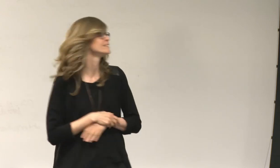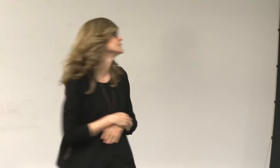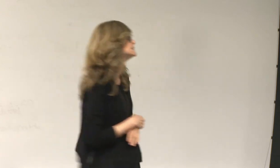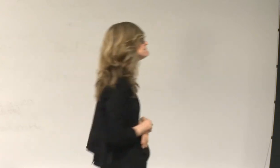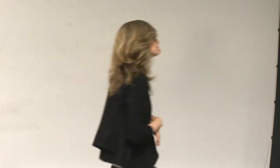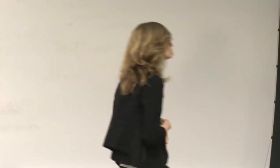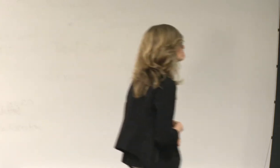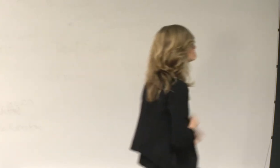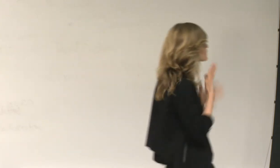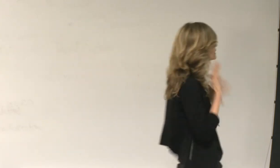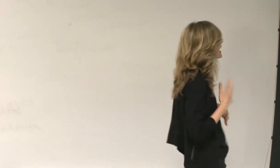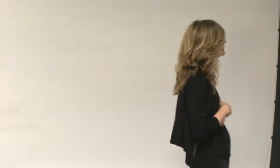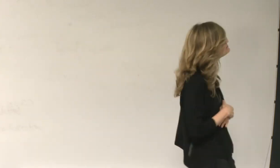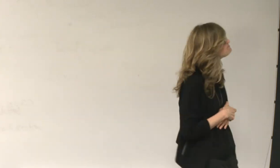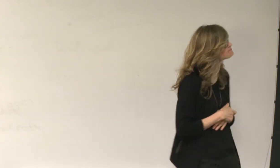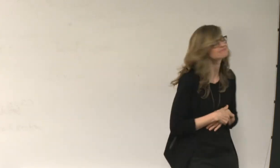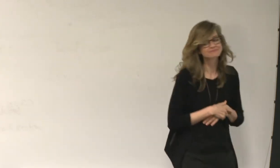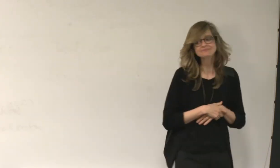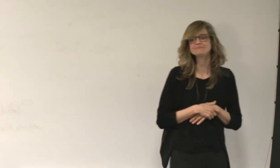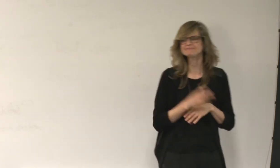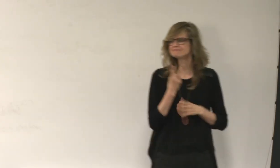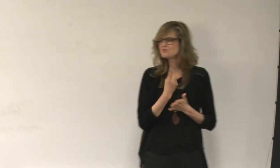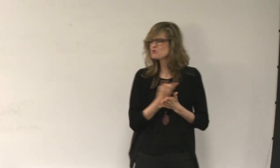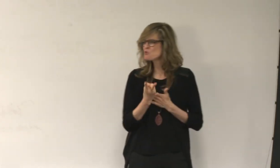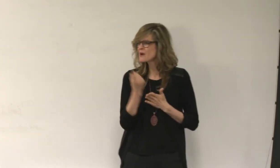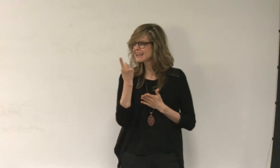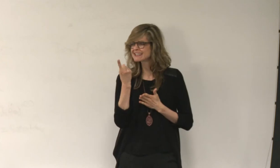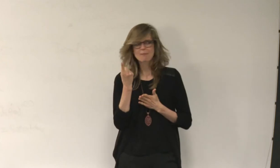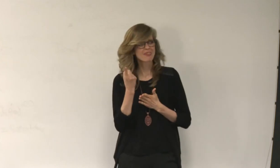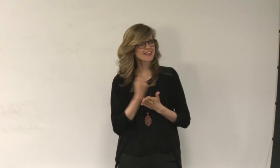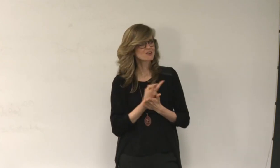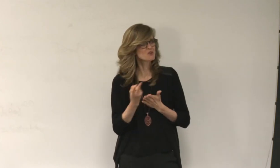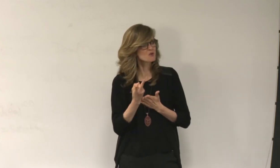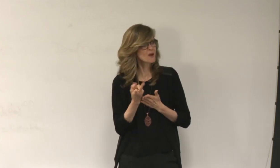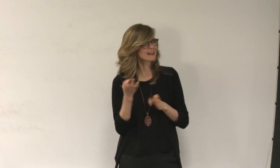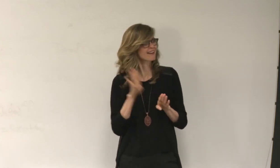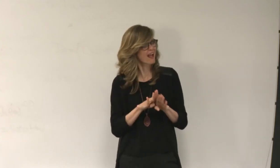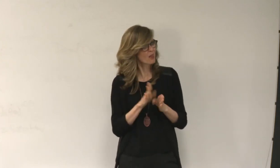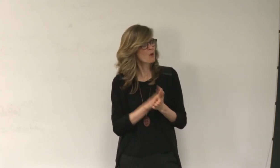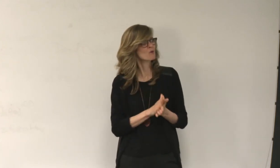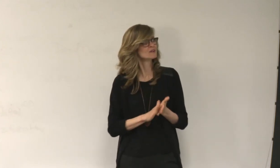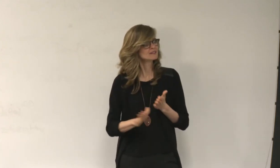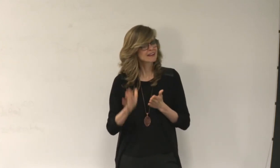MY PLANTS DIED. IT WAS UNFORTUNATE. I THINK WE WERE CLOSED FOR TWO WEEKS OR SOMETHING.